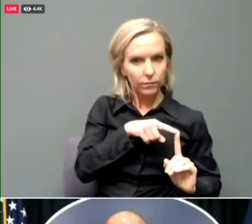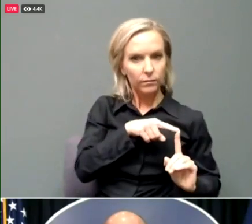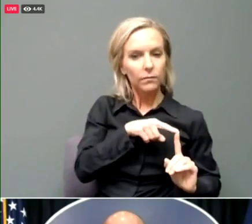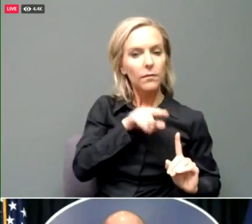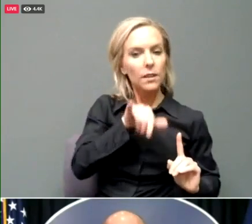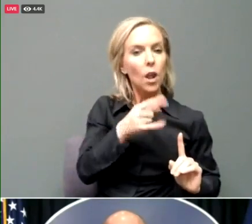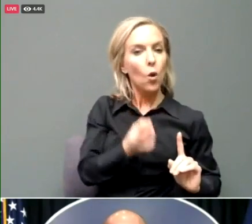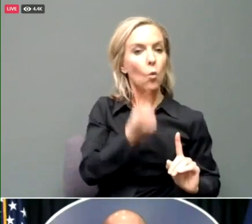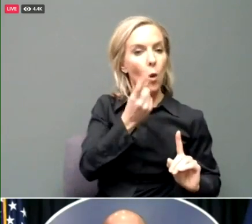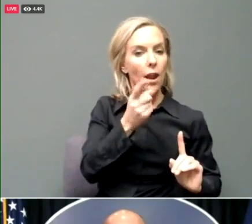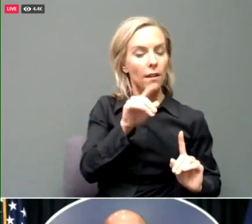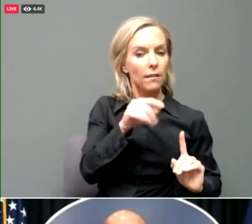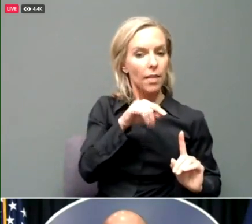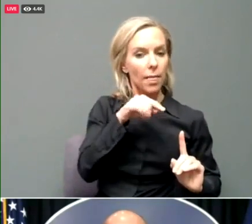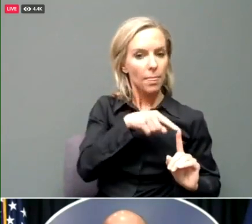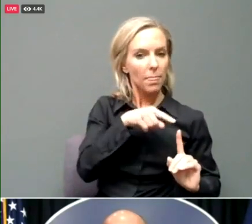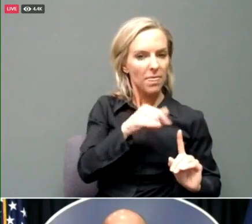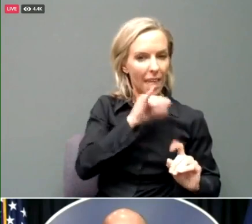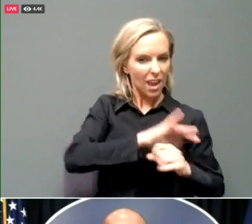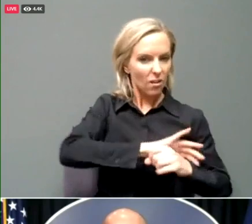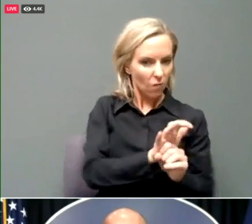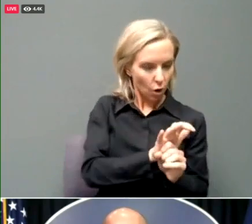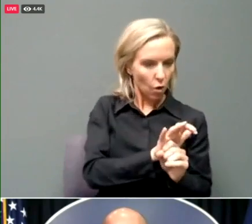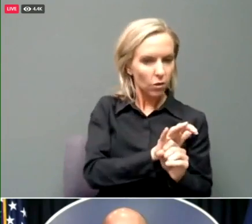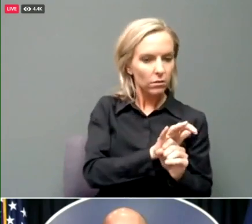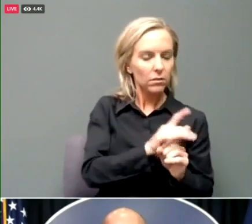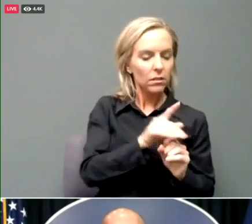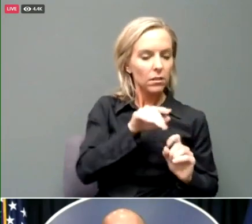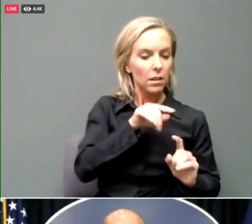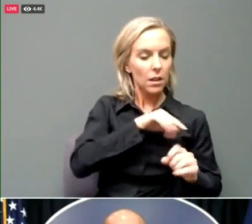Over time mutations occur, and this is typical. This happens and viruses all